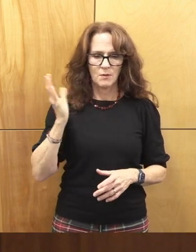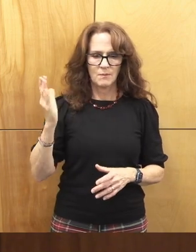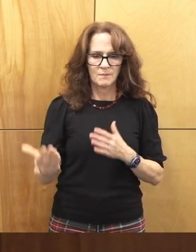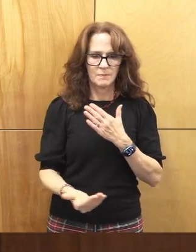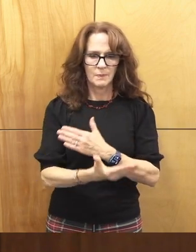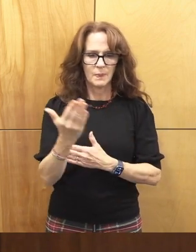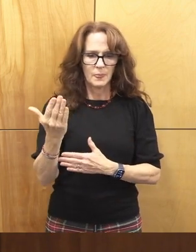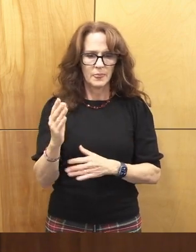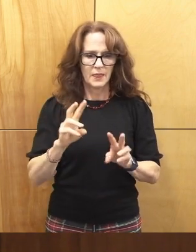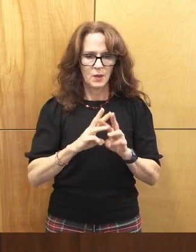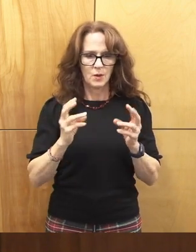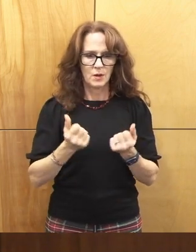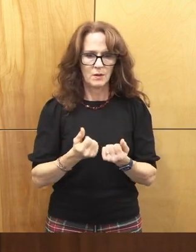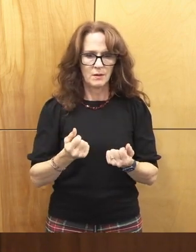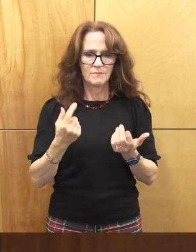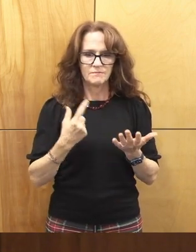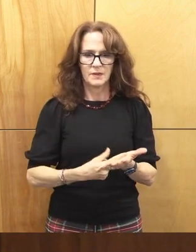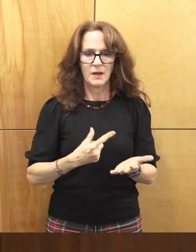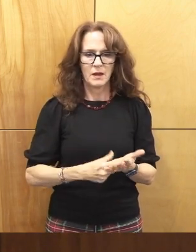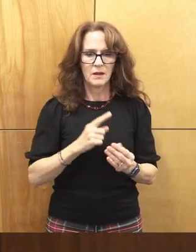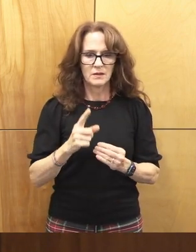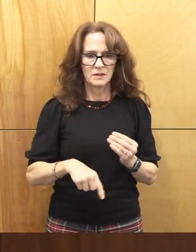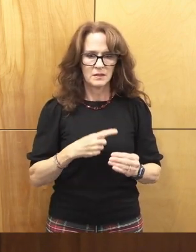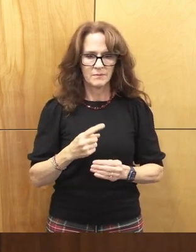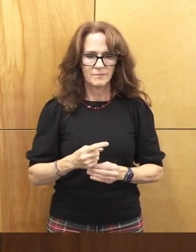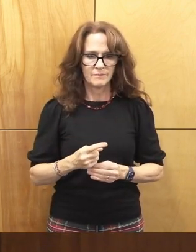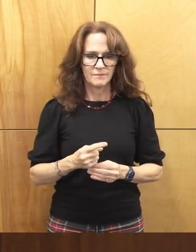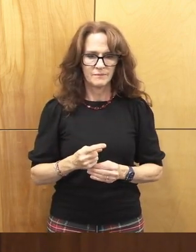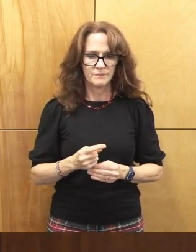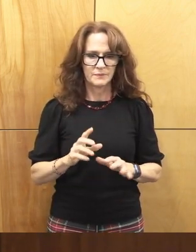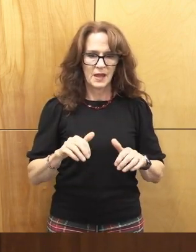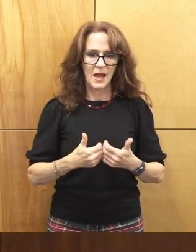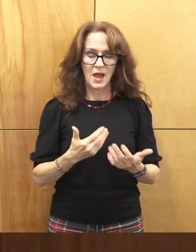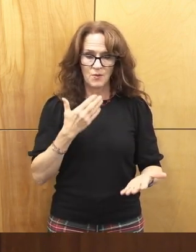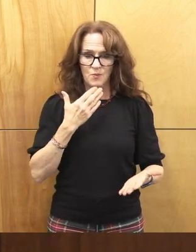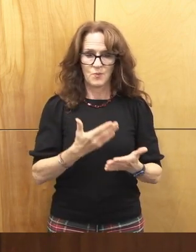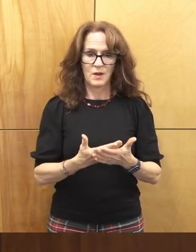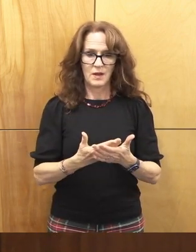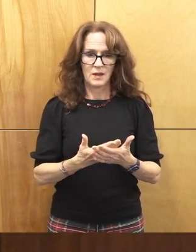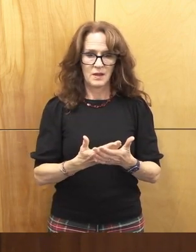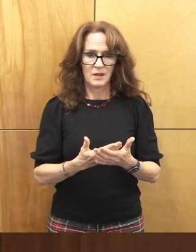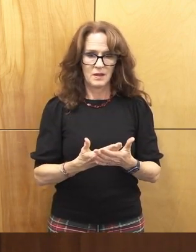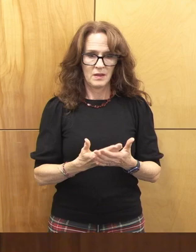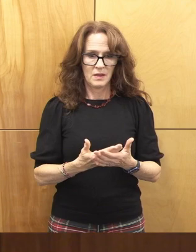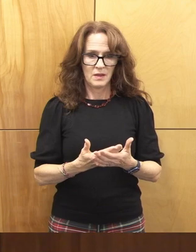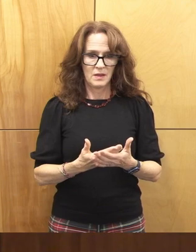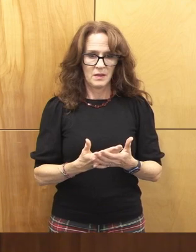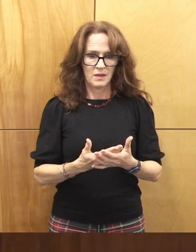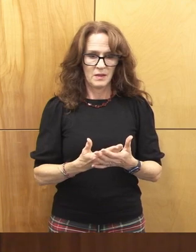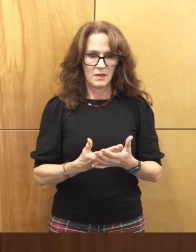in our workshop, talked about how well liked everything that goes with Link Crew is,